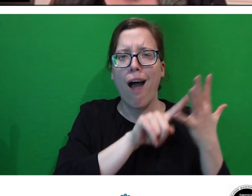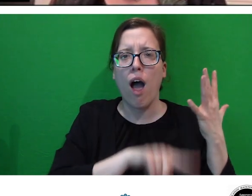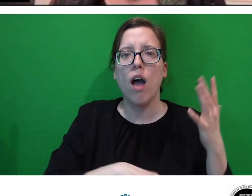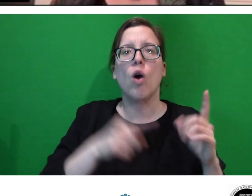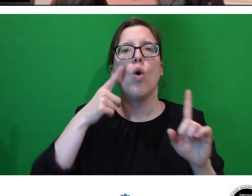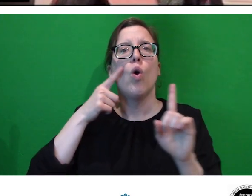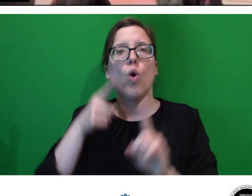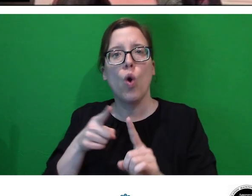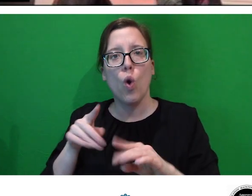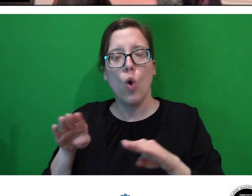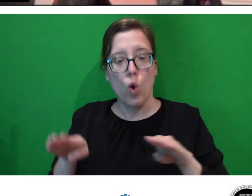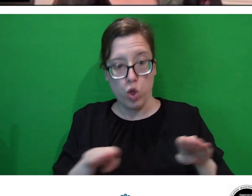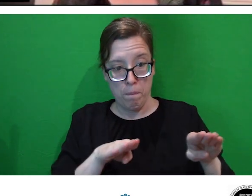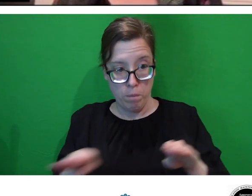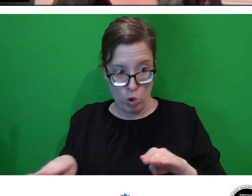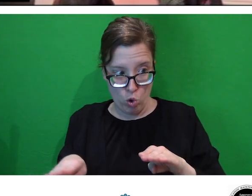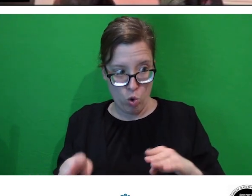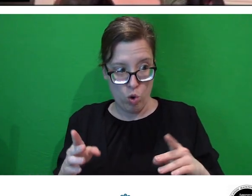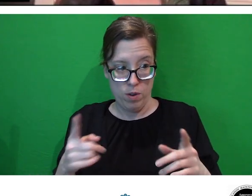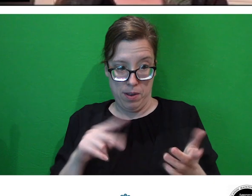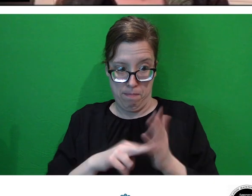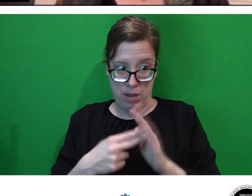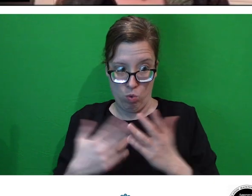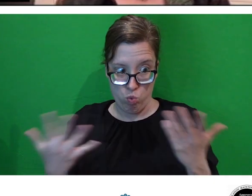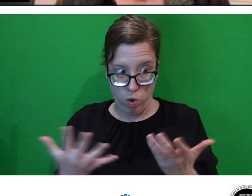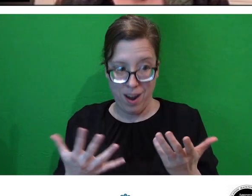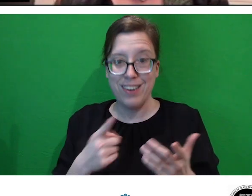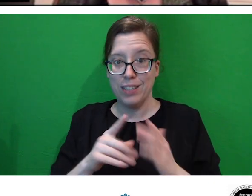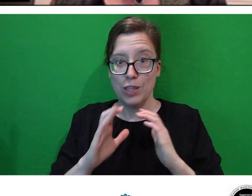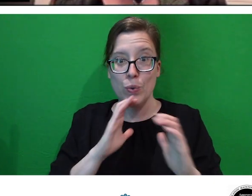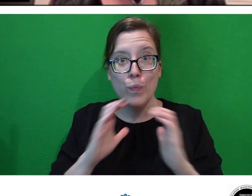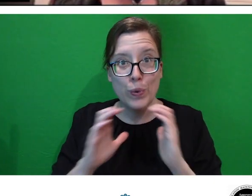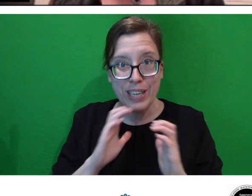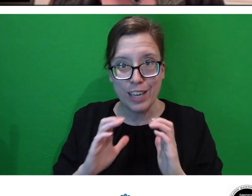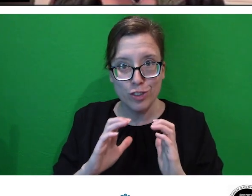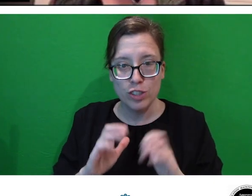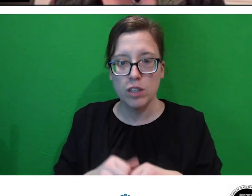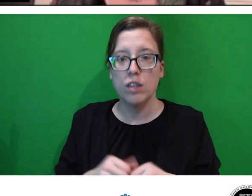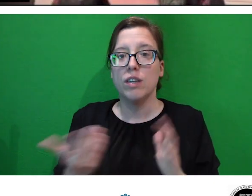mom?" "I'm hungry." Who knows? The kid could be saying a world of things, right?